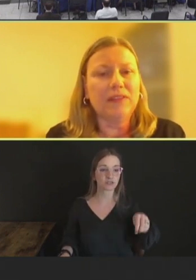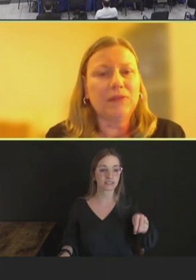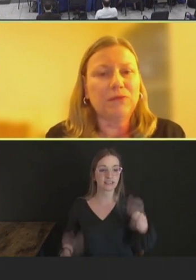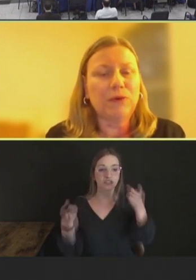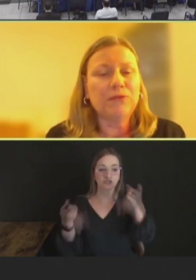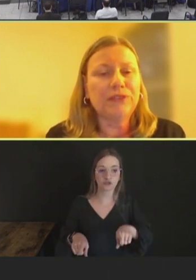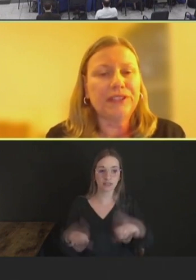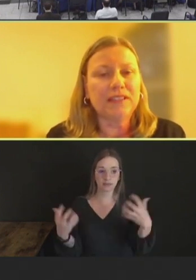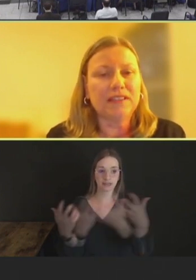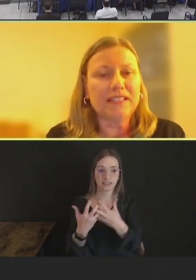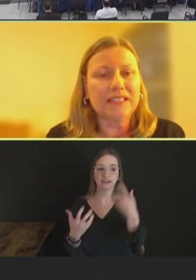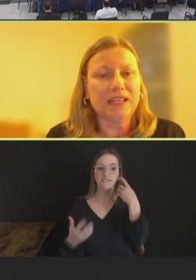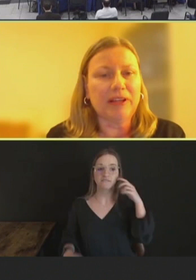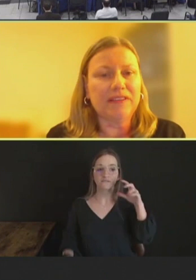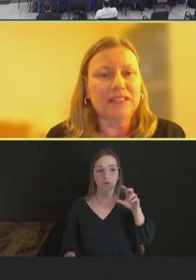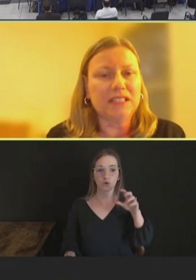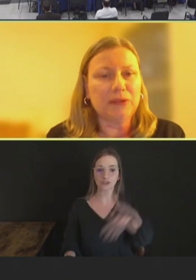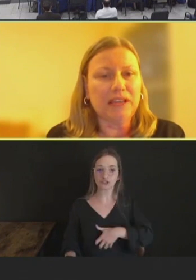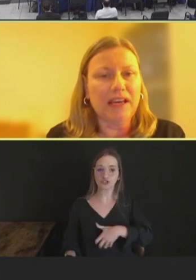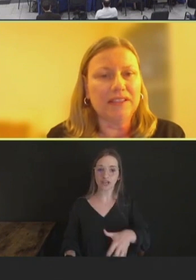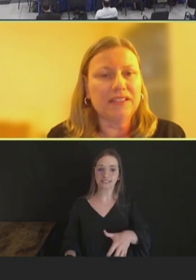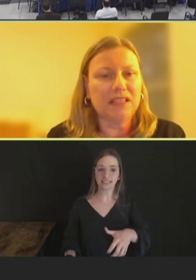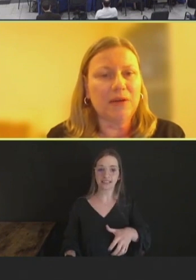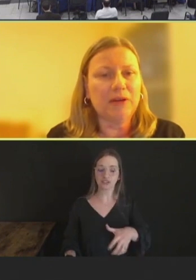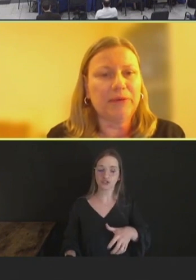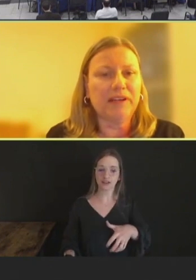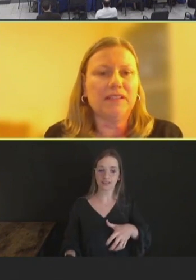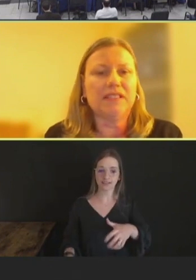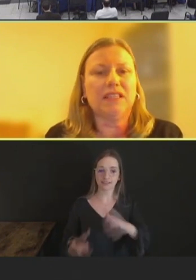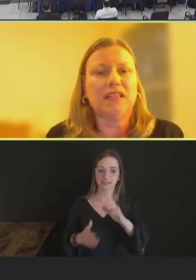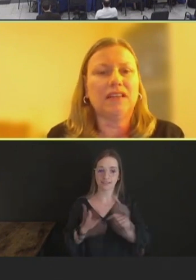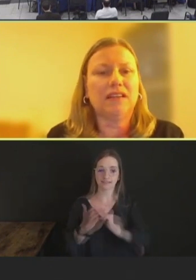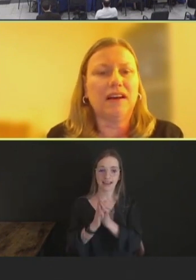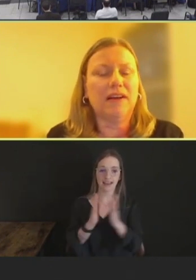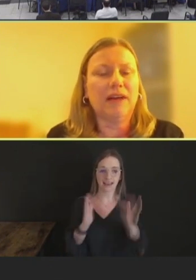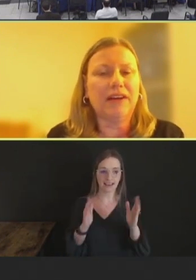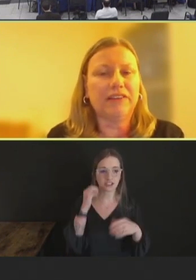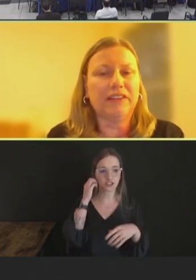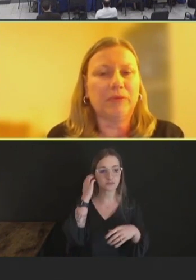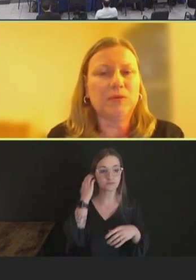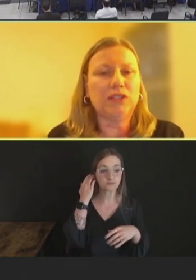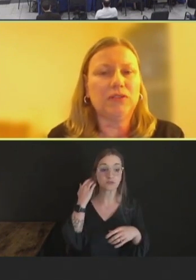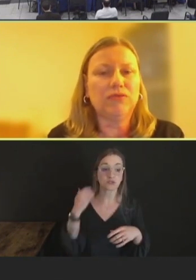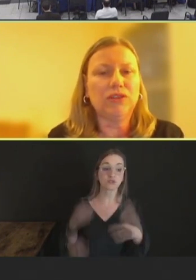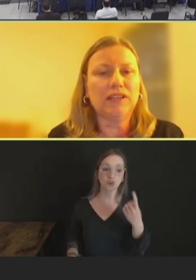And one really nice thing about the DPA, this dynamic pregnancy algorithm is when you look